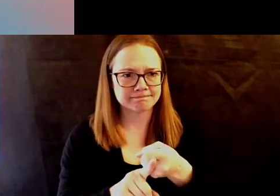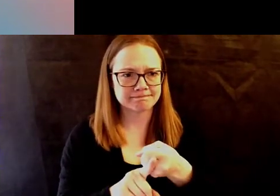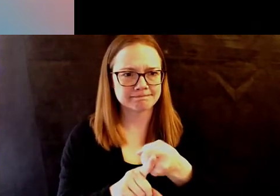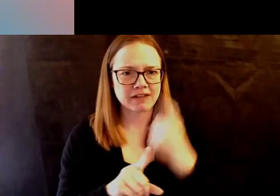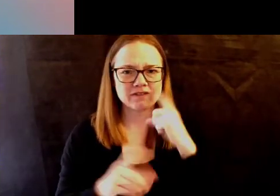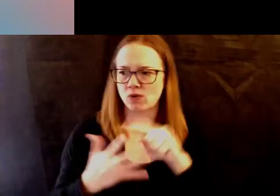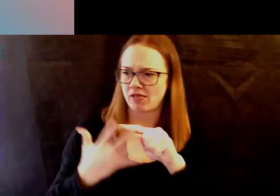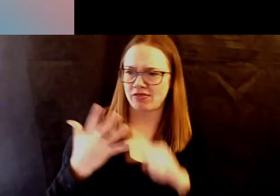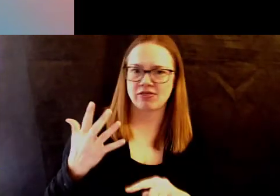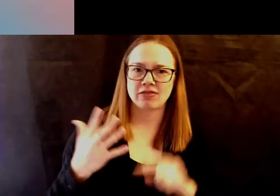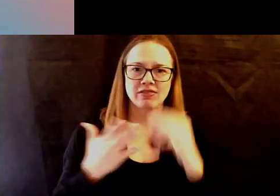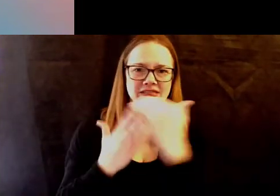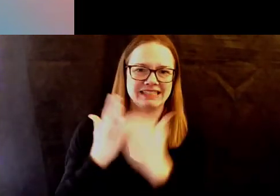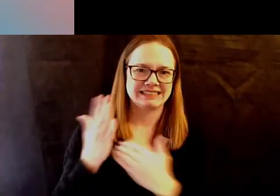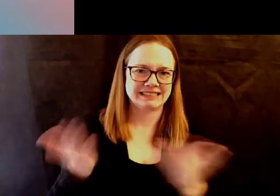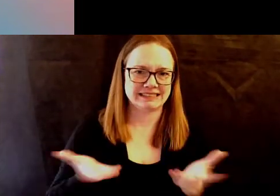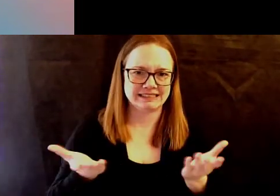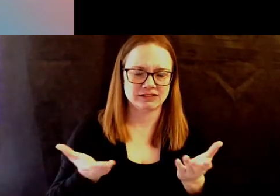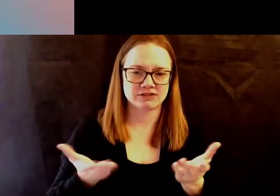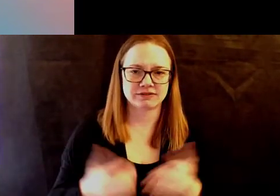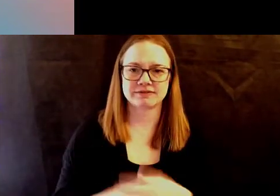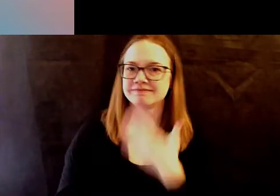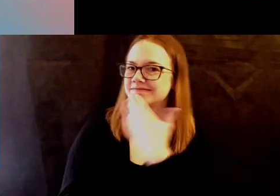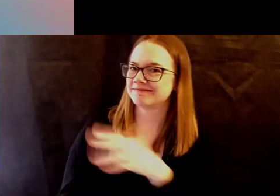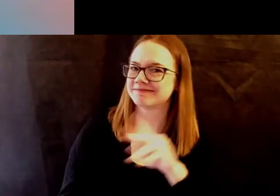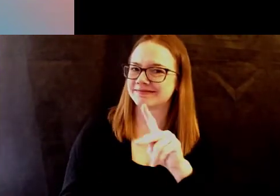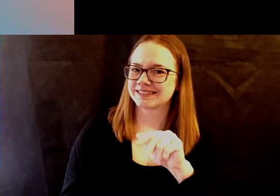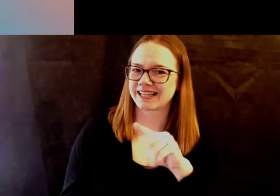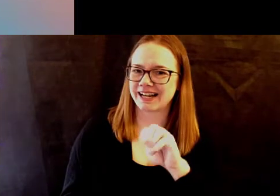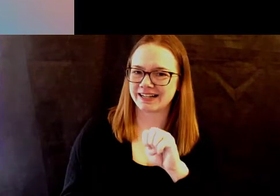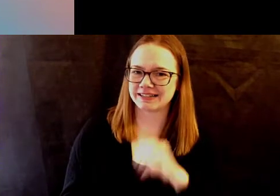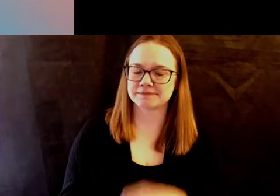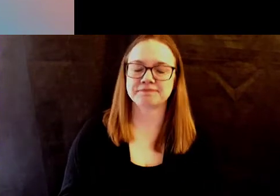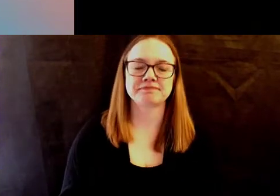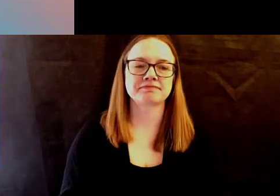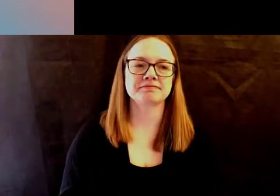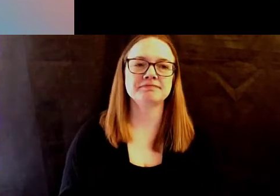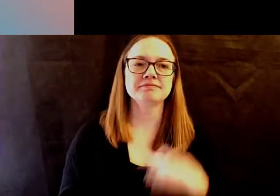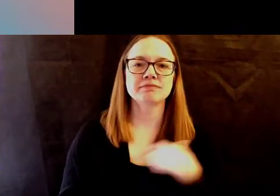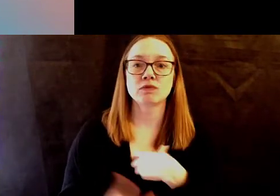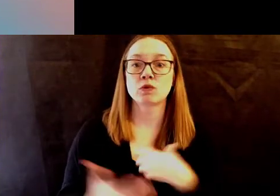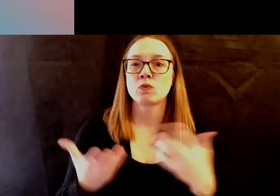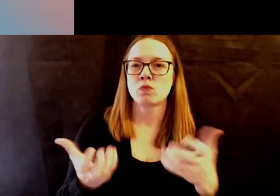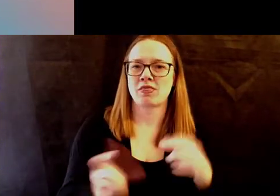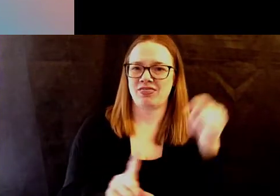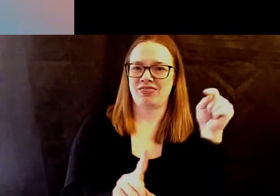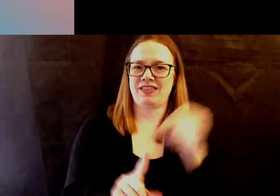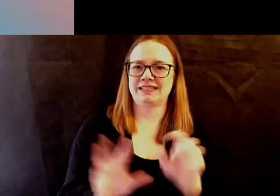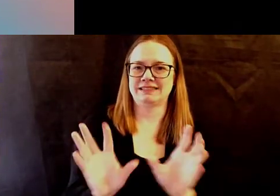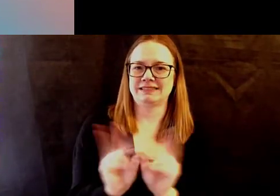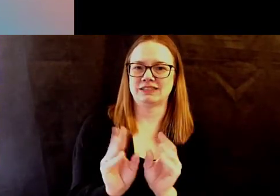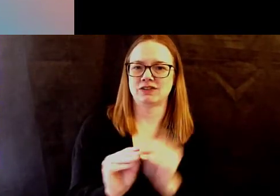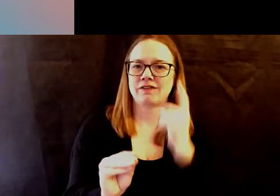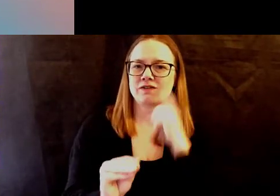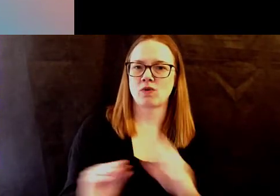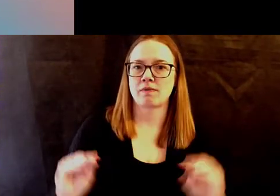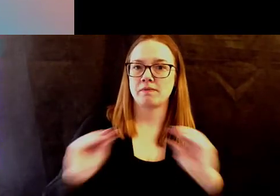And as we go through today, we really wanted this session to be more conversational. So I really encourage folks to jump in